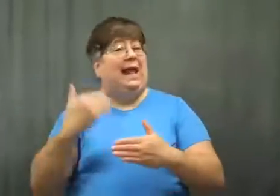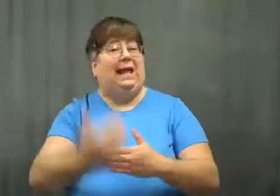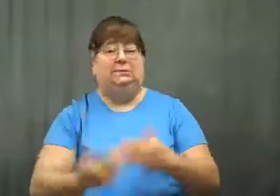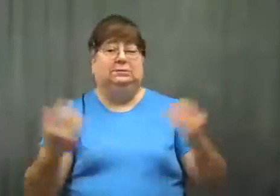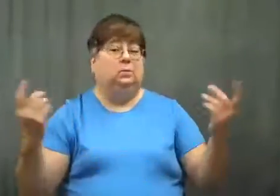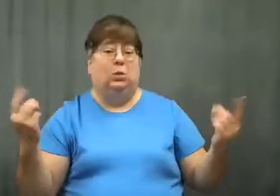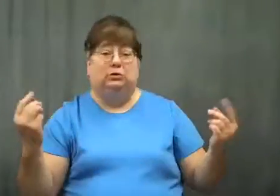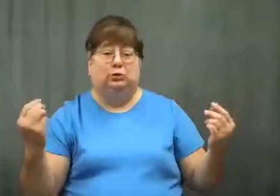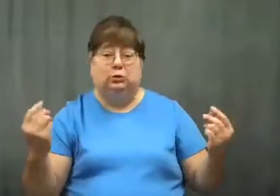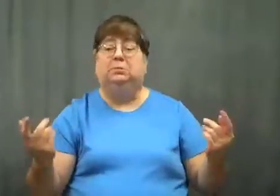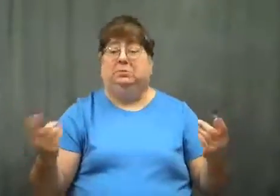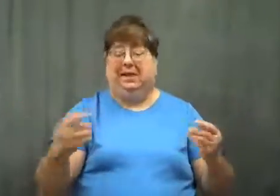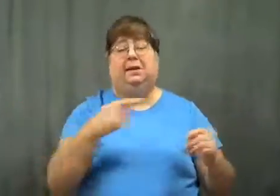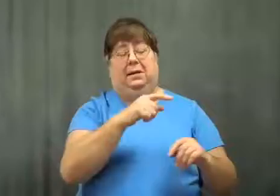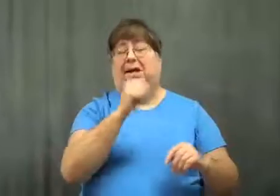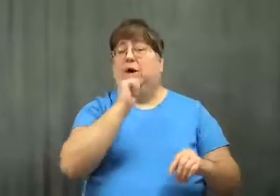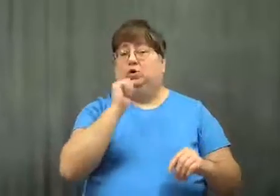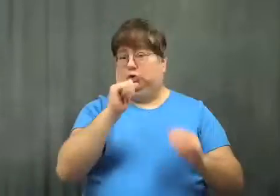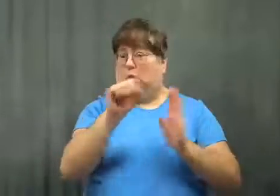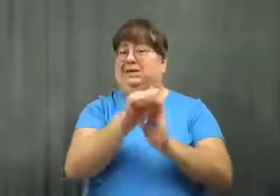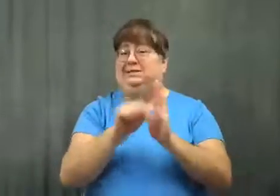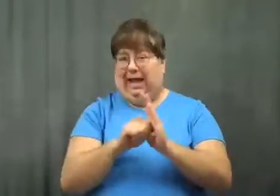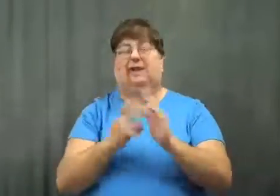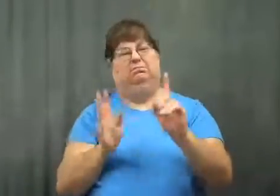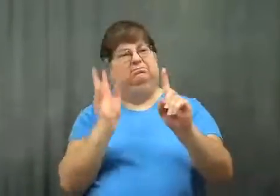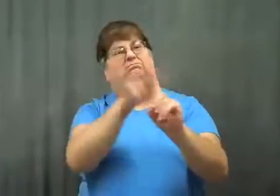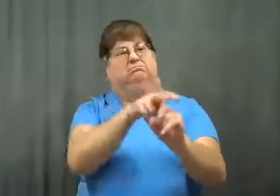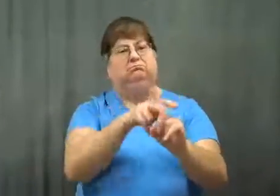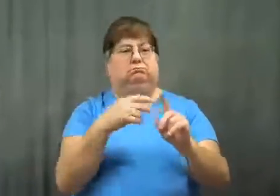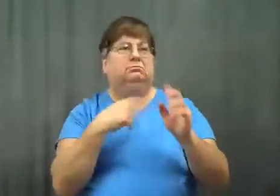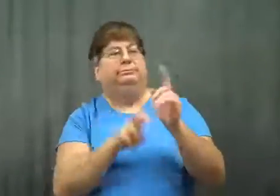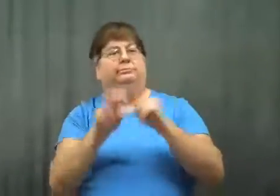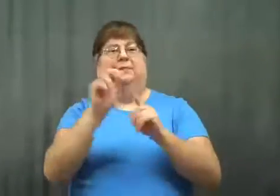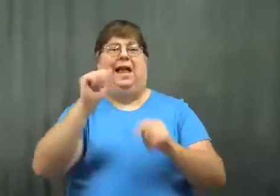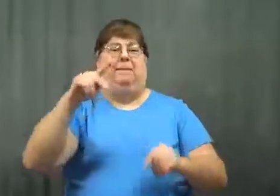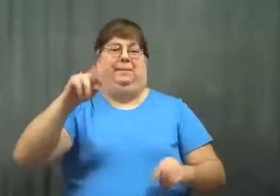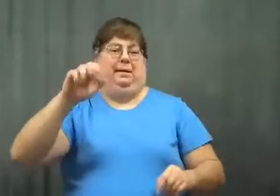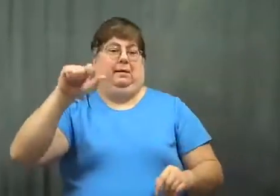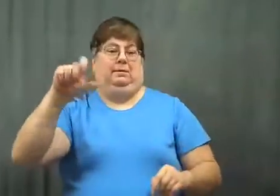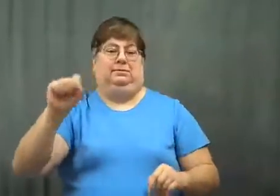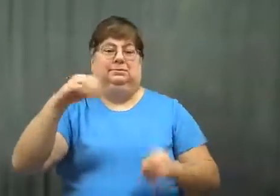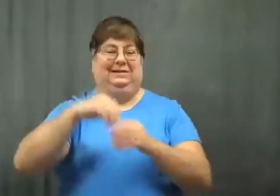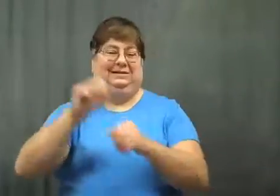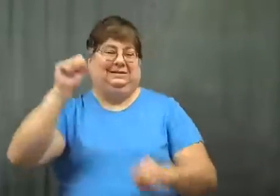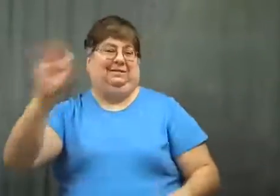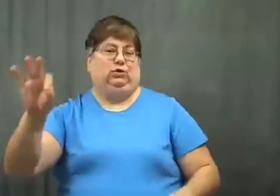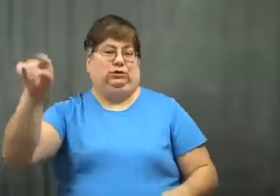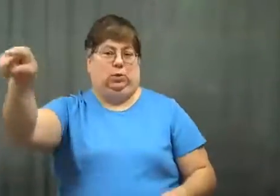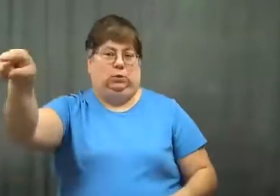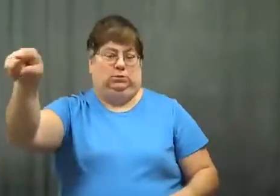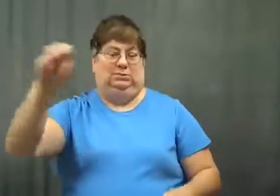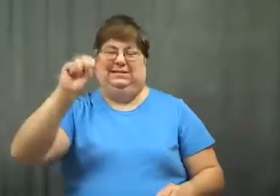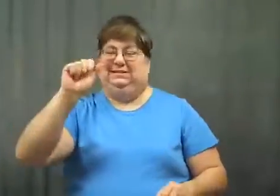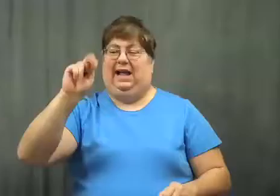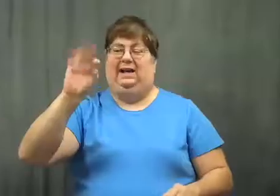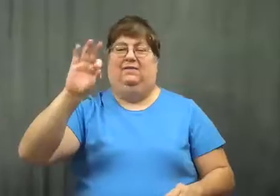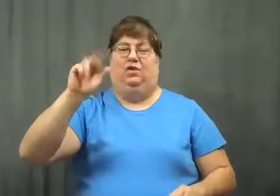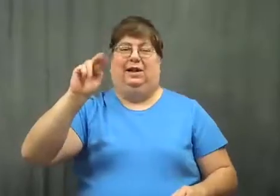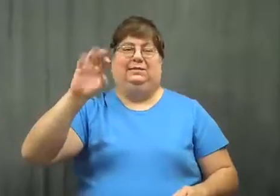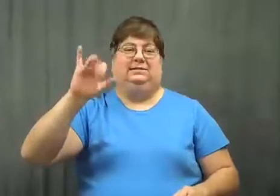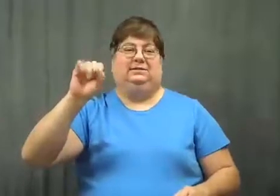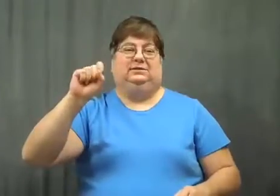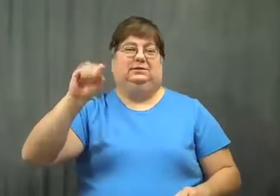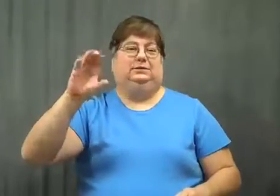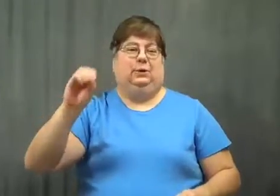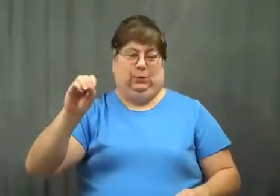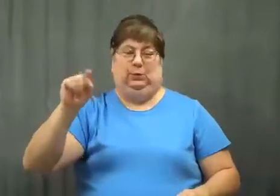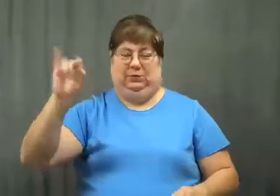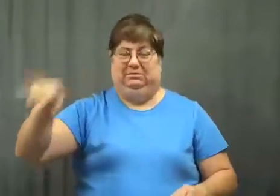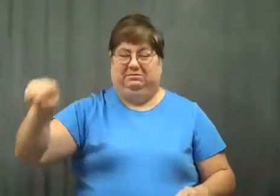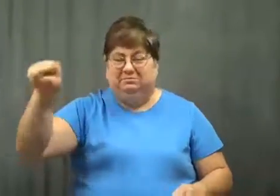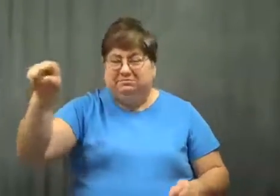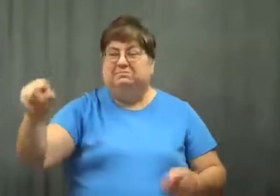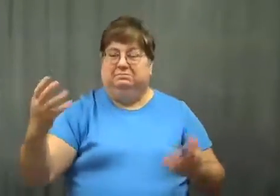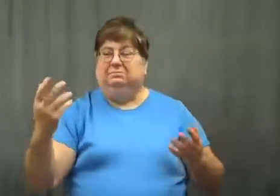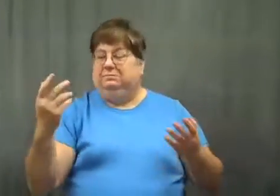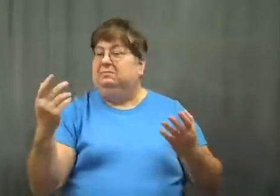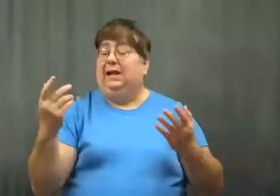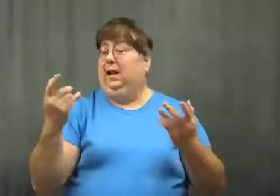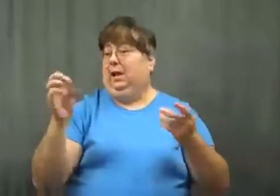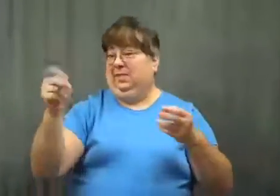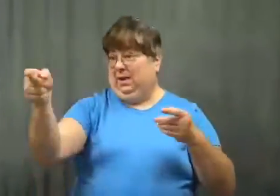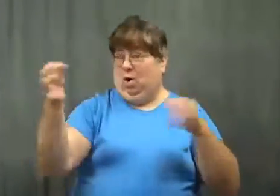The state of Arizona has taken the next step and filed with the court of appeals in San Francisco.